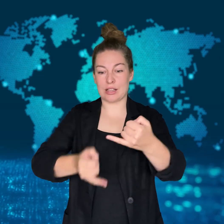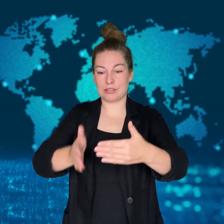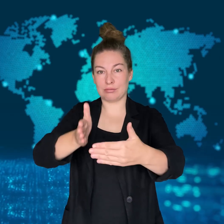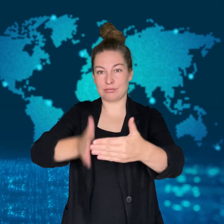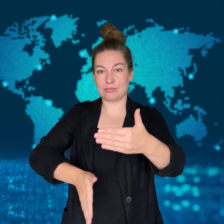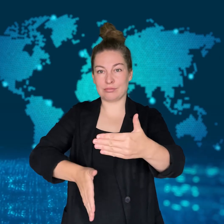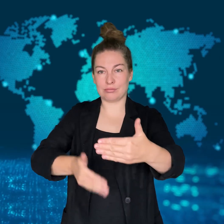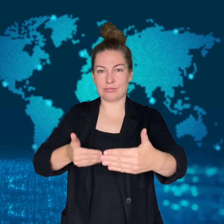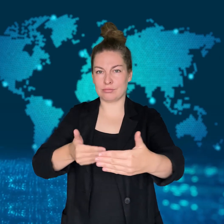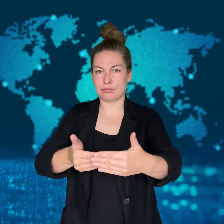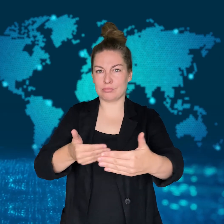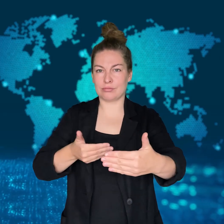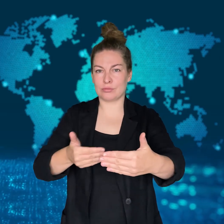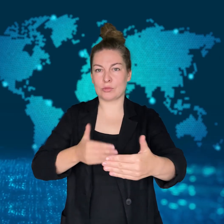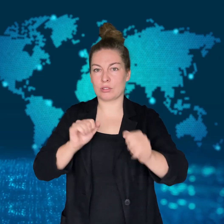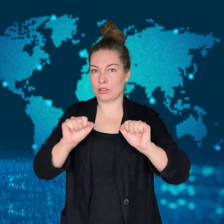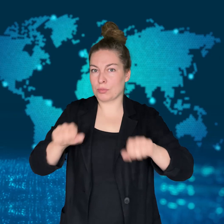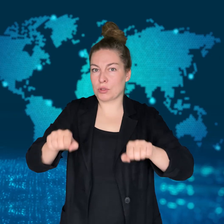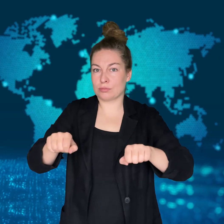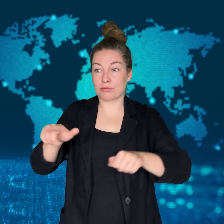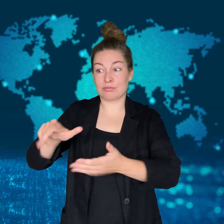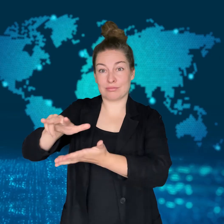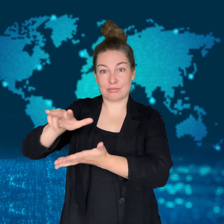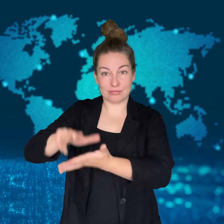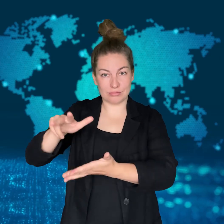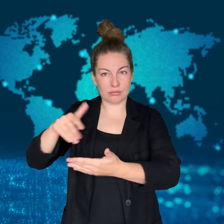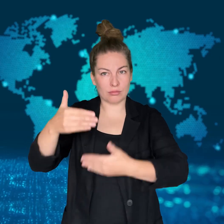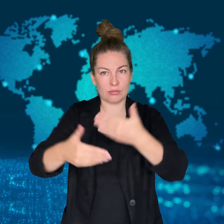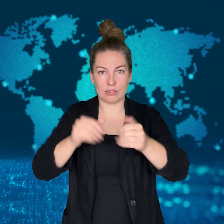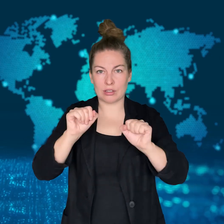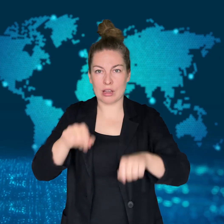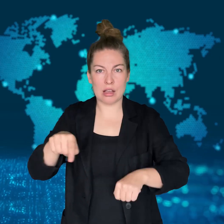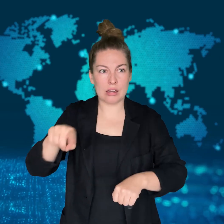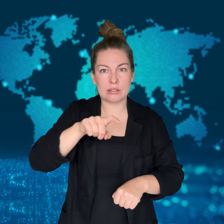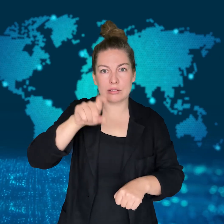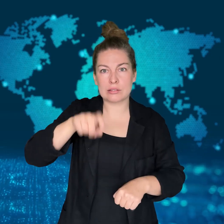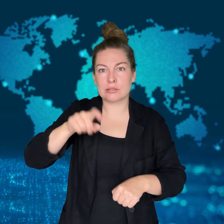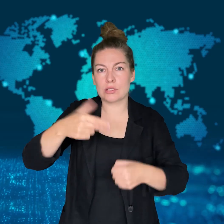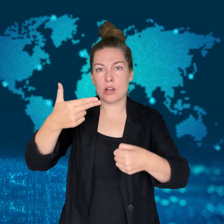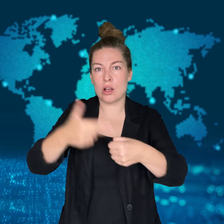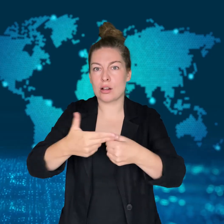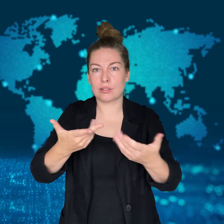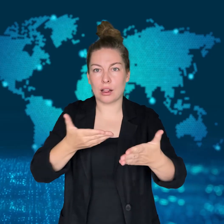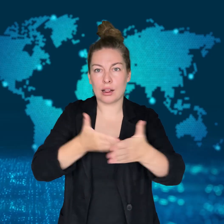When Russia invaded Ukraine, the price of oil rose sharply.